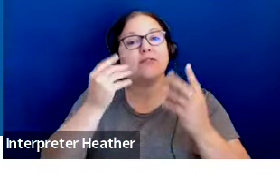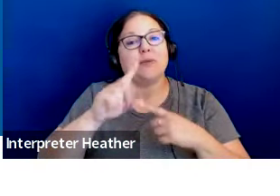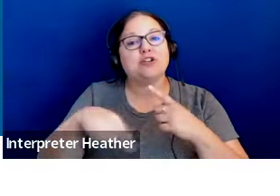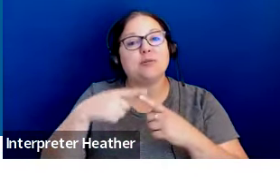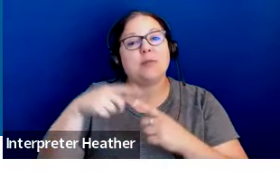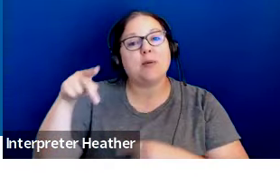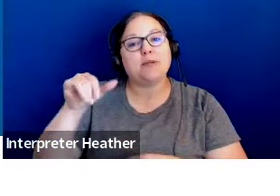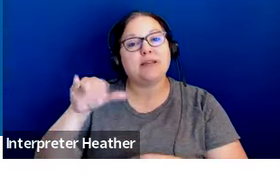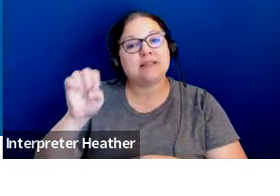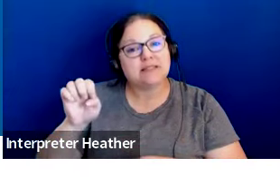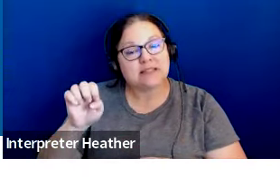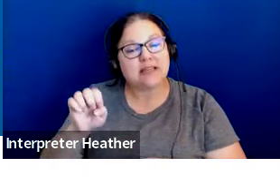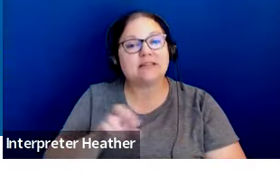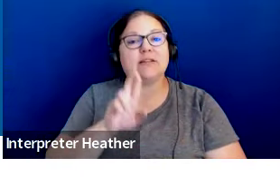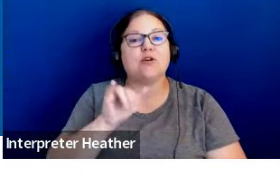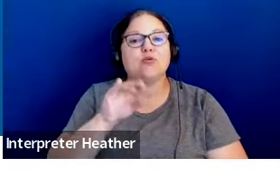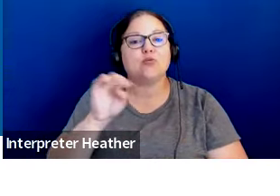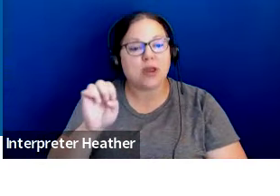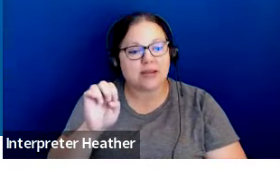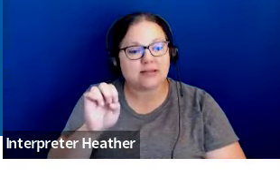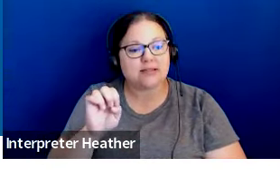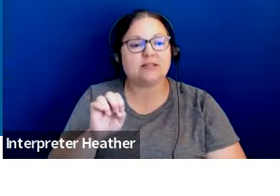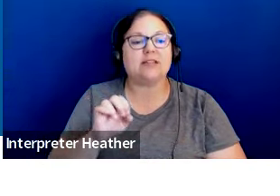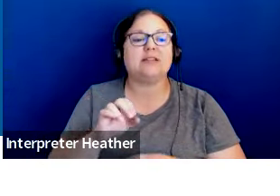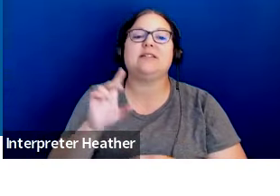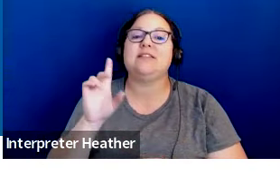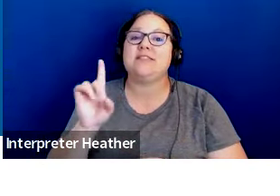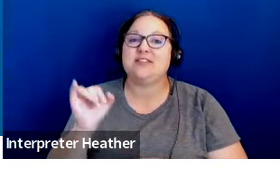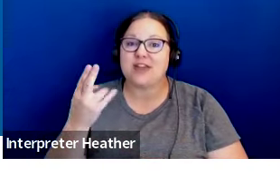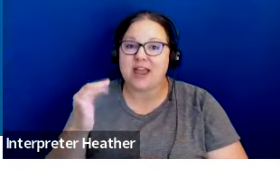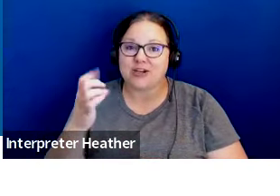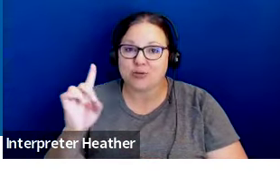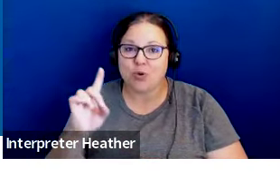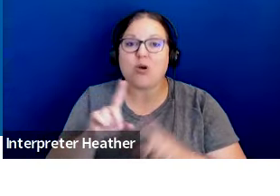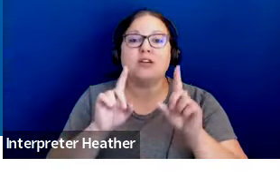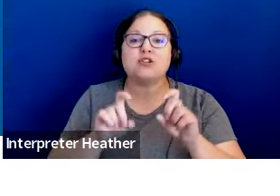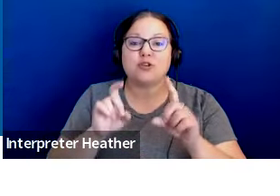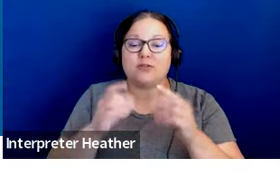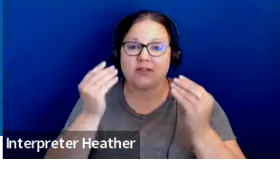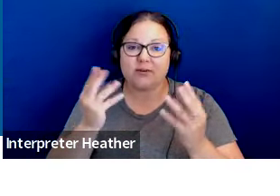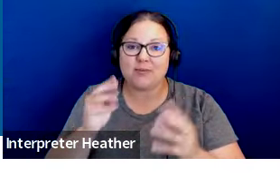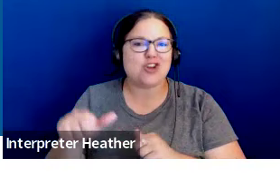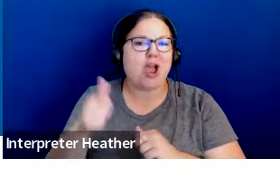racial and health equity framing, the dashboard, survey information and other resources, and you